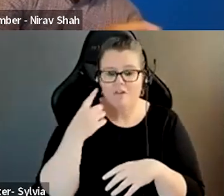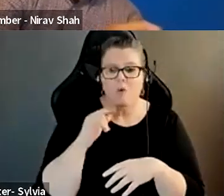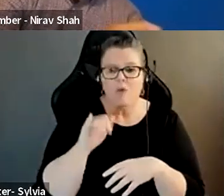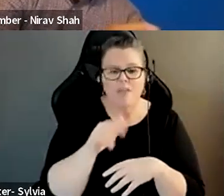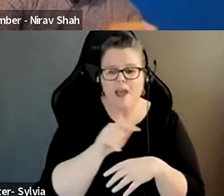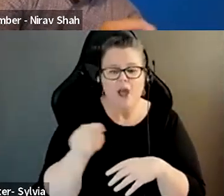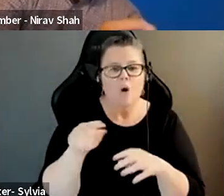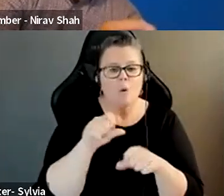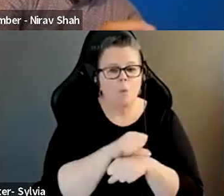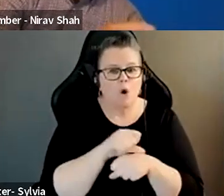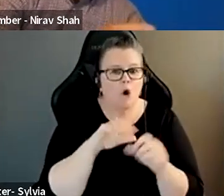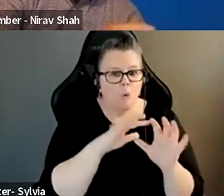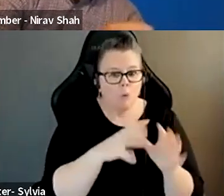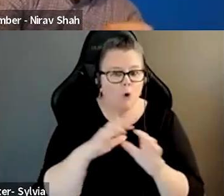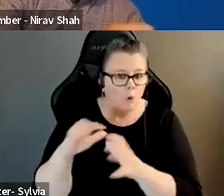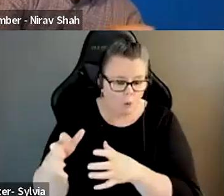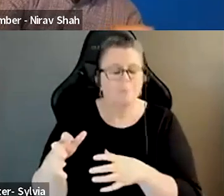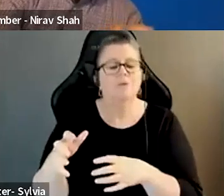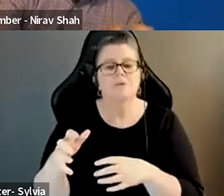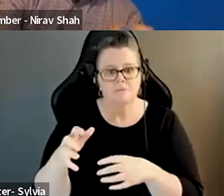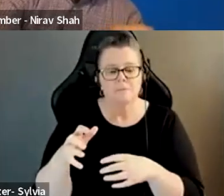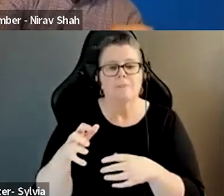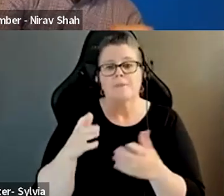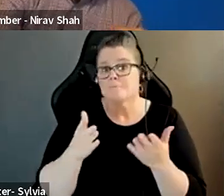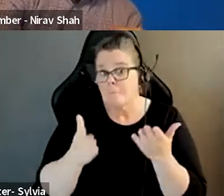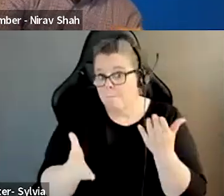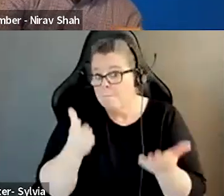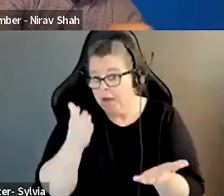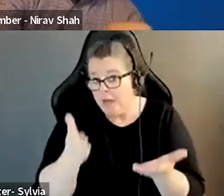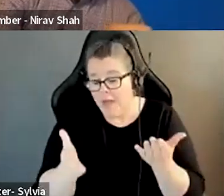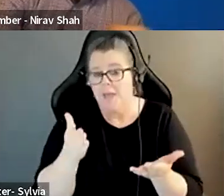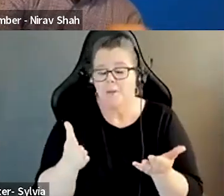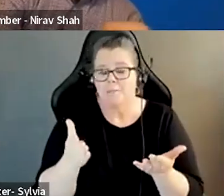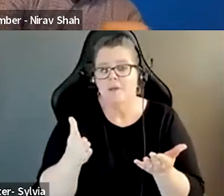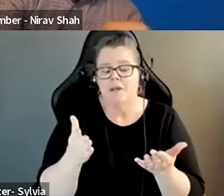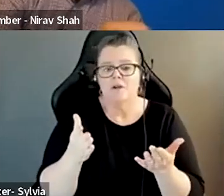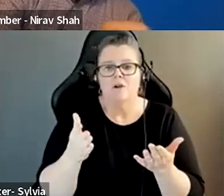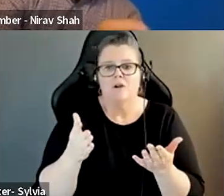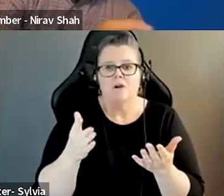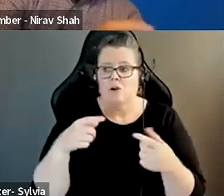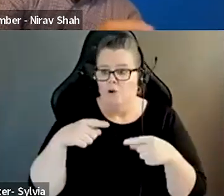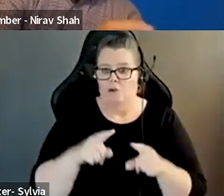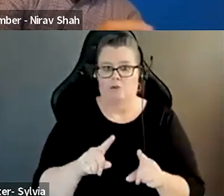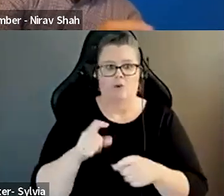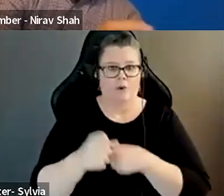It may be -- each of the workgroups may have over the course of the year one in-person meeting,